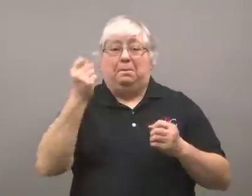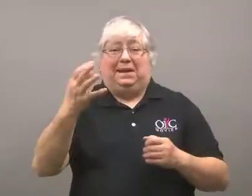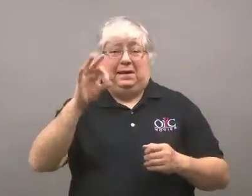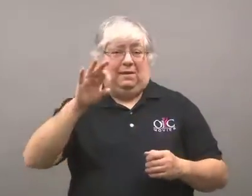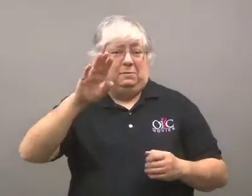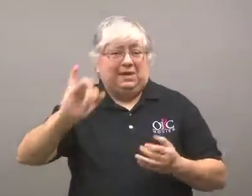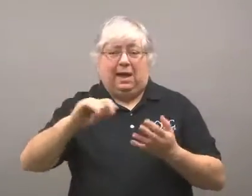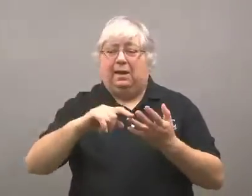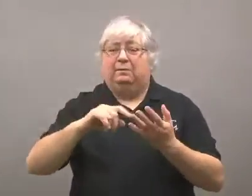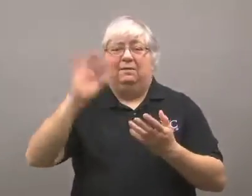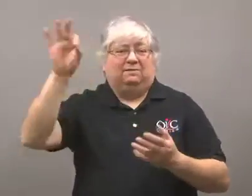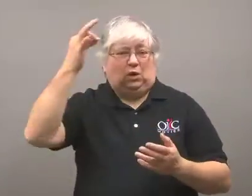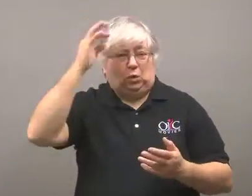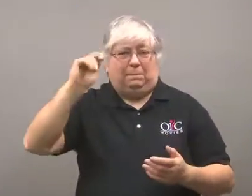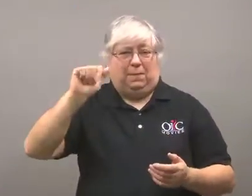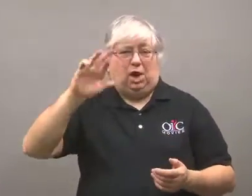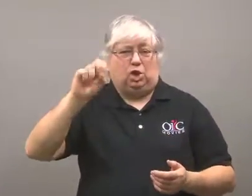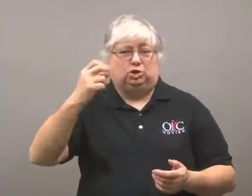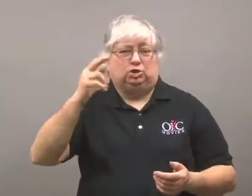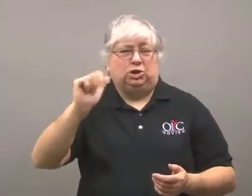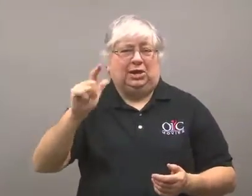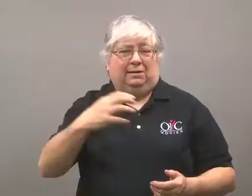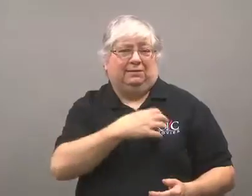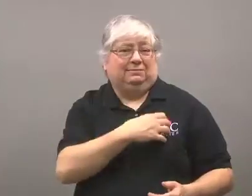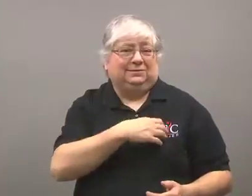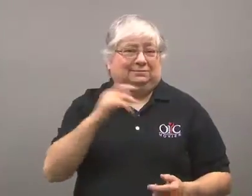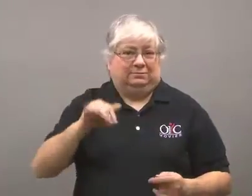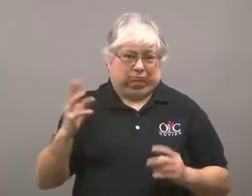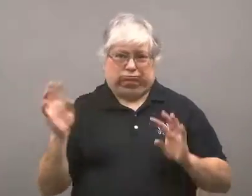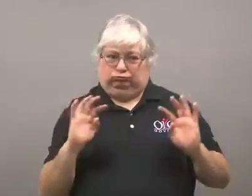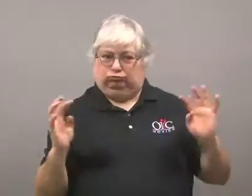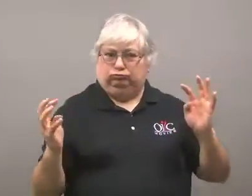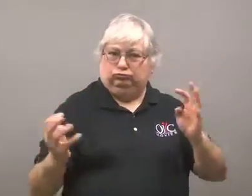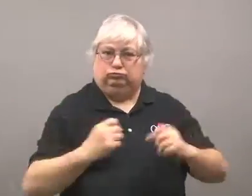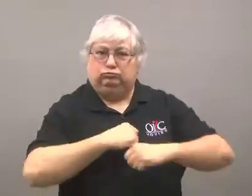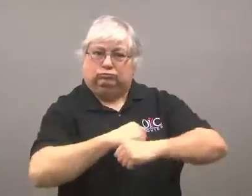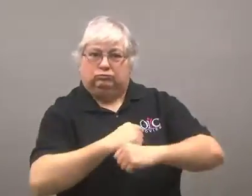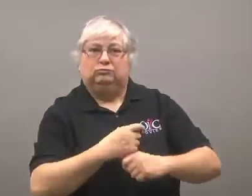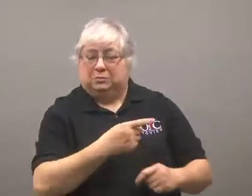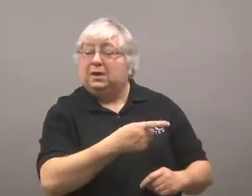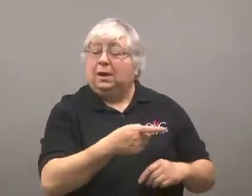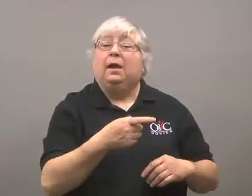many FBI agents, and Federal Marshalls there to protect the marchers.